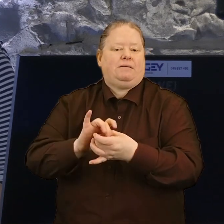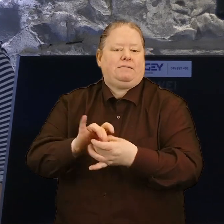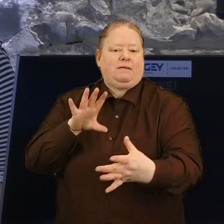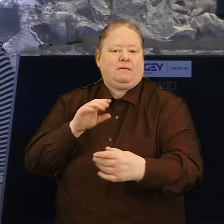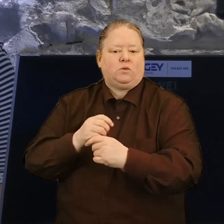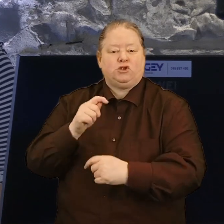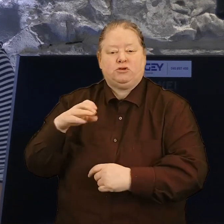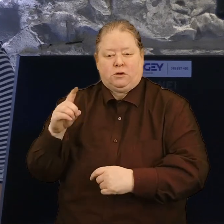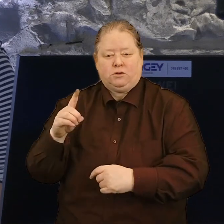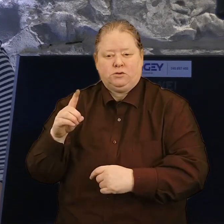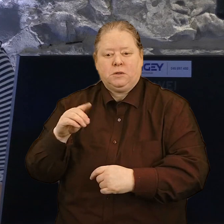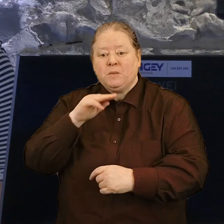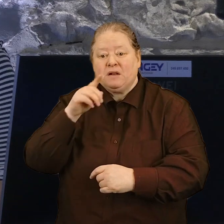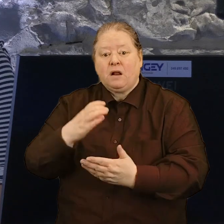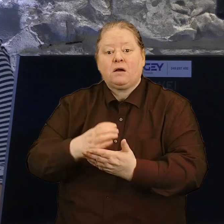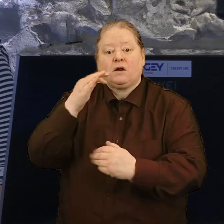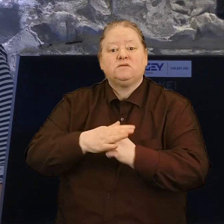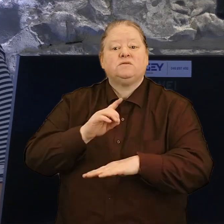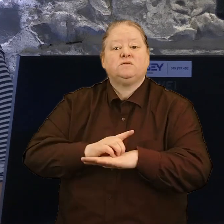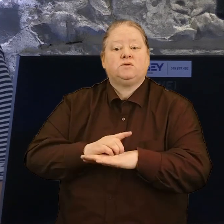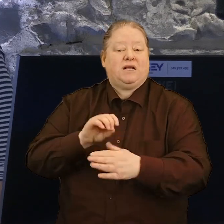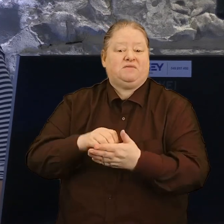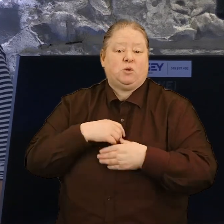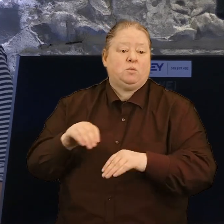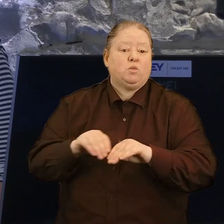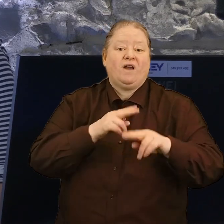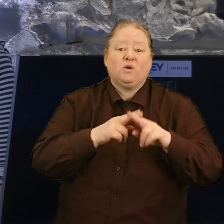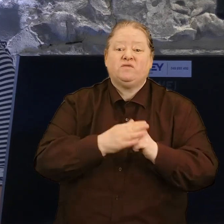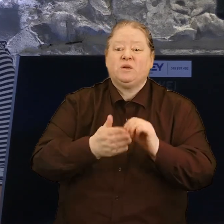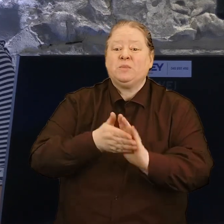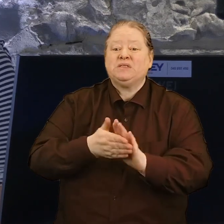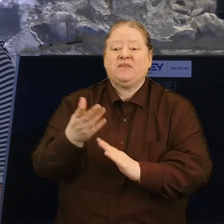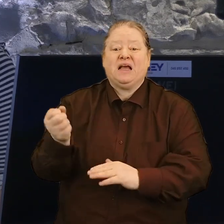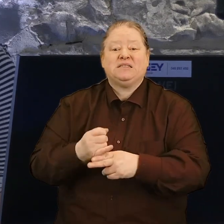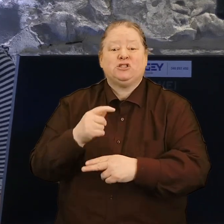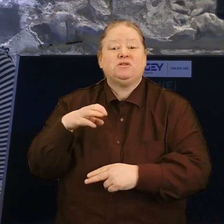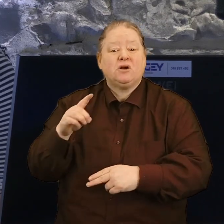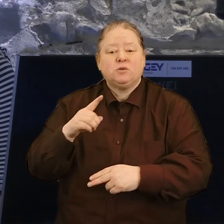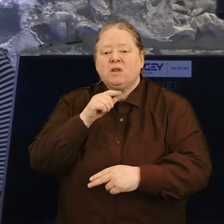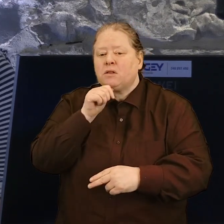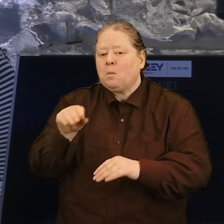College, which meant the College of Physicians had to move out of the building that they had in Trinity, but they didn't move in anywhere else.